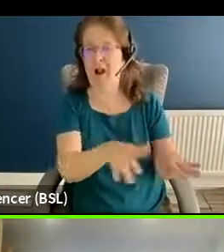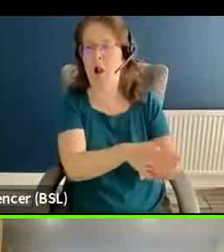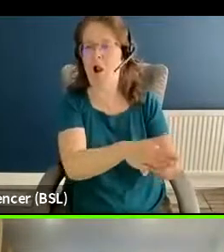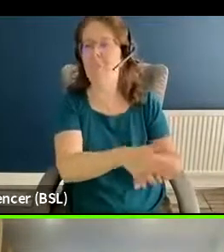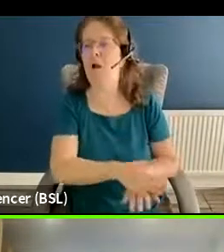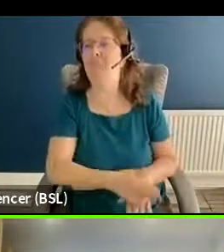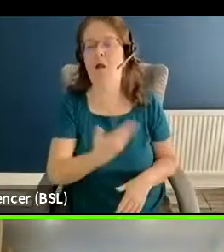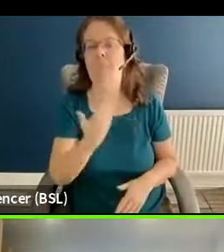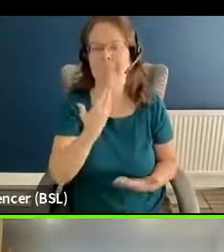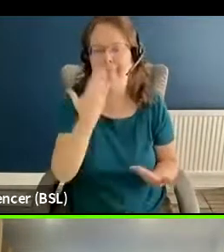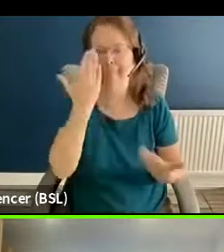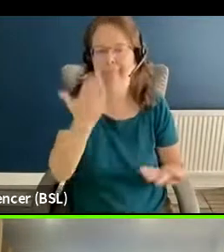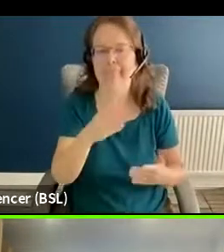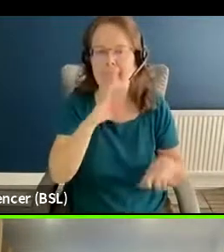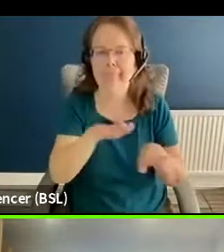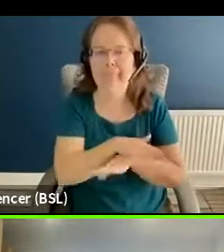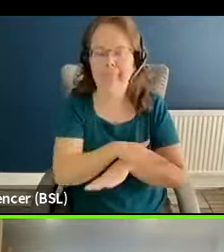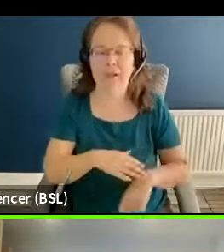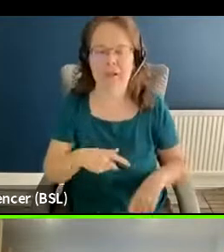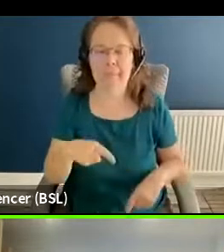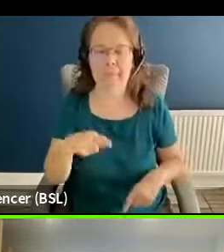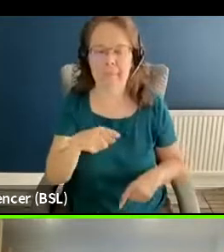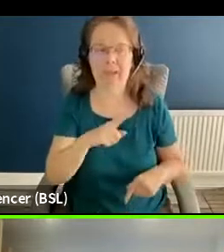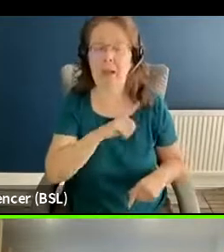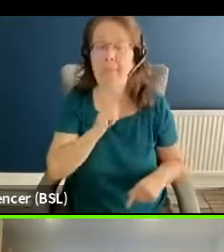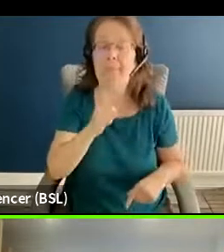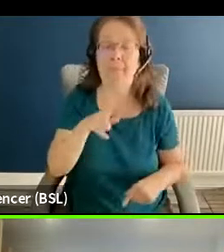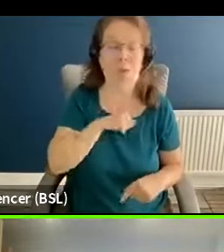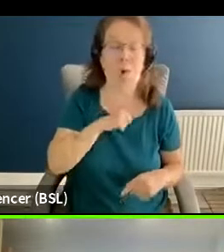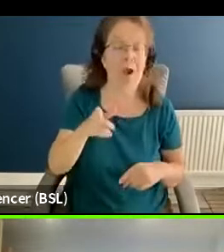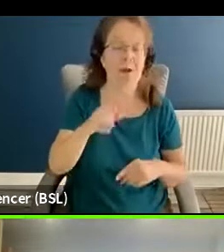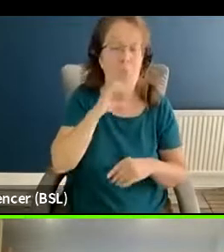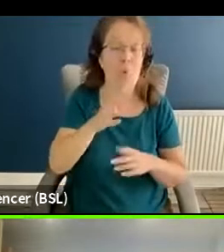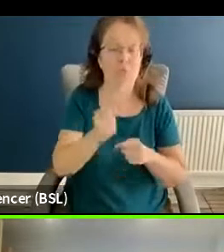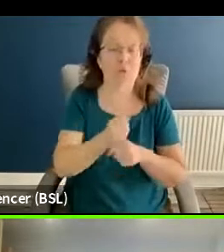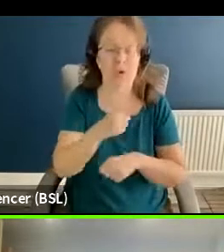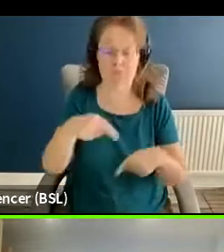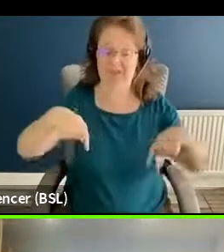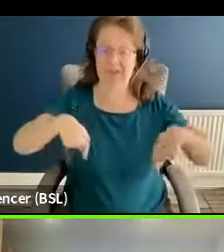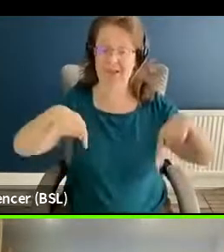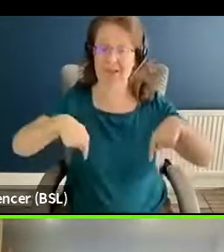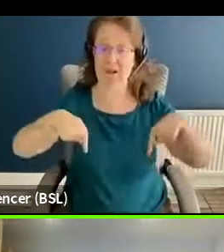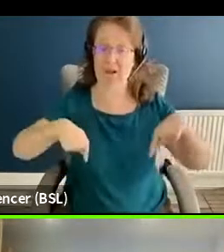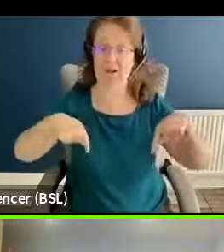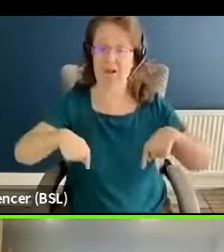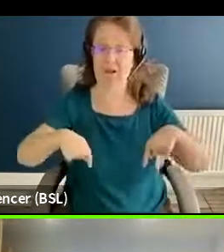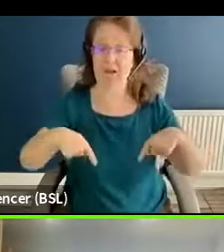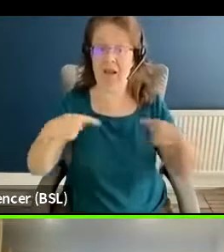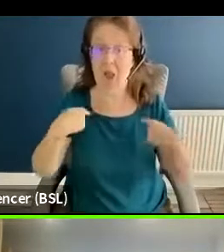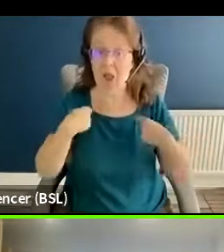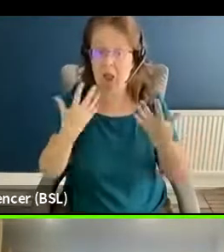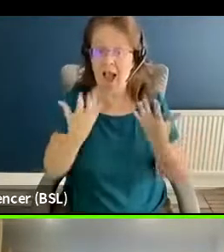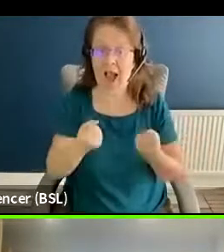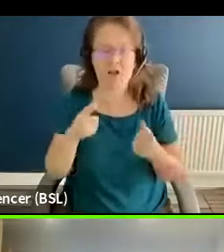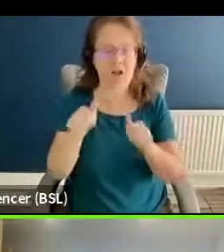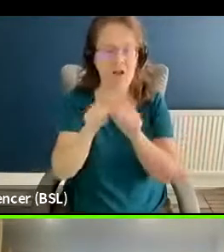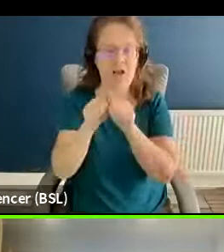be why they're not doing it. And over here, we had precisely that with a company called Site Morse